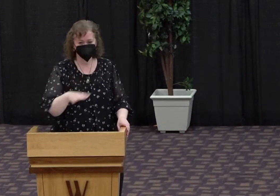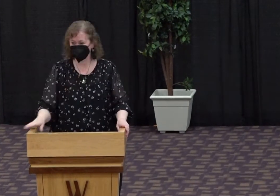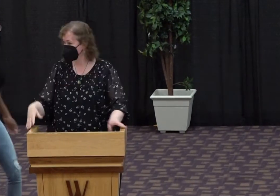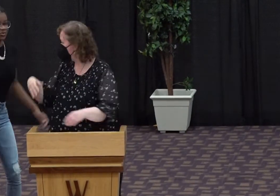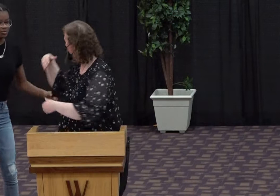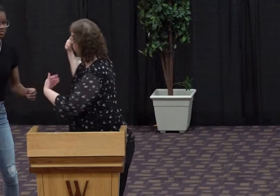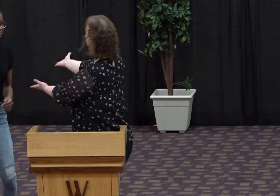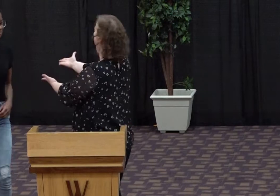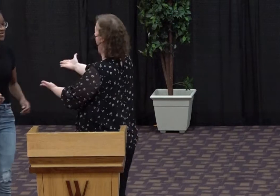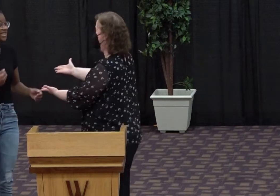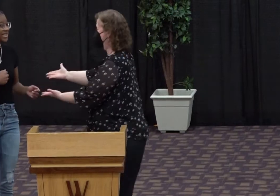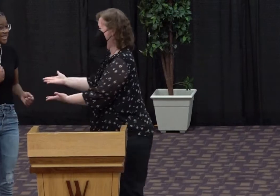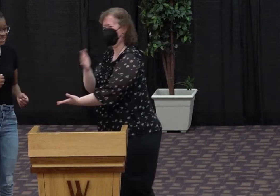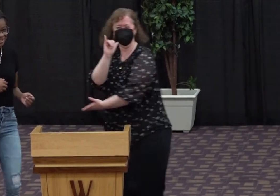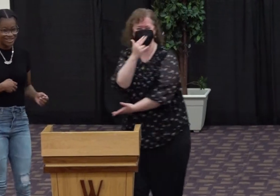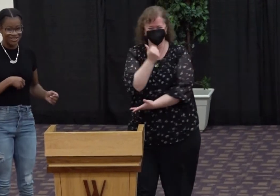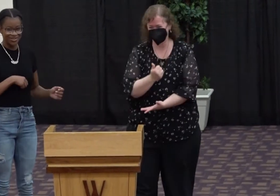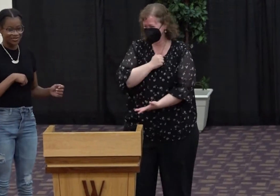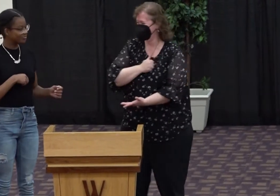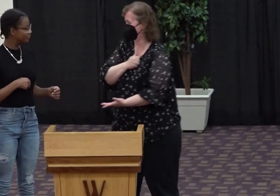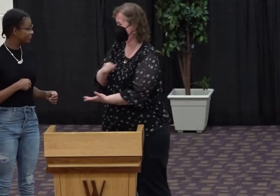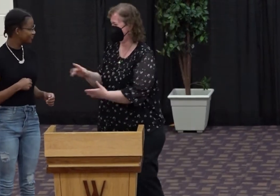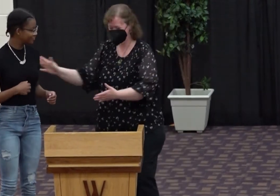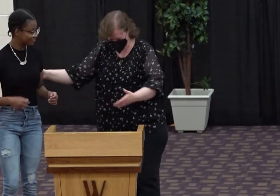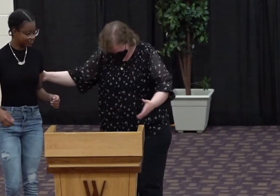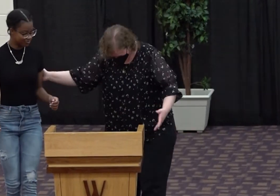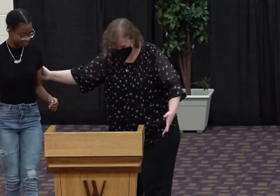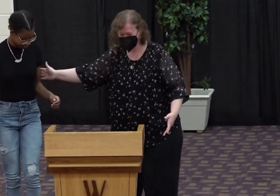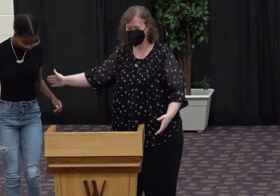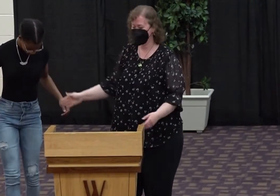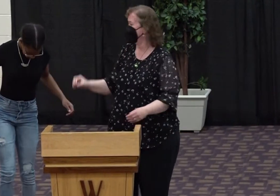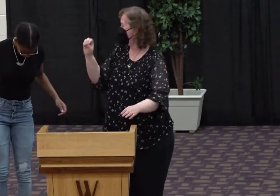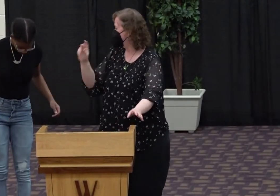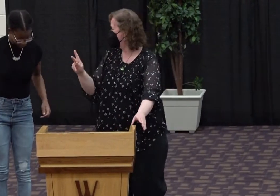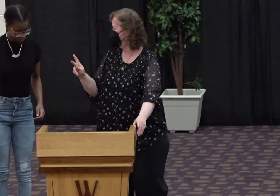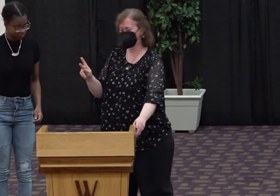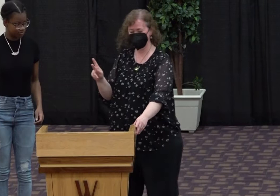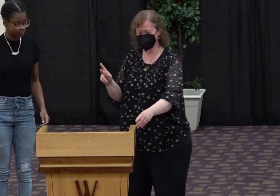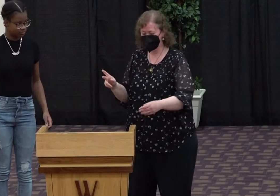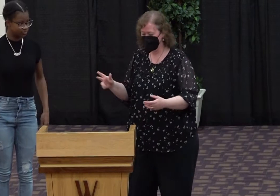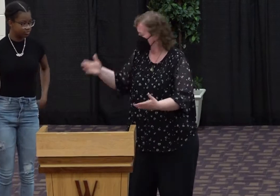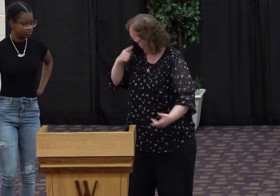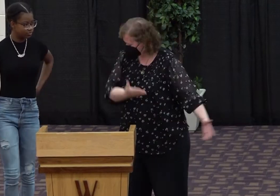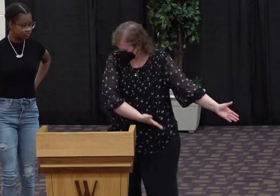Malaika. Oh! Oh, that's so funny, sorry! Ok.